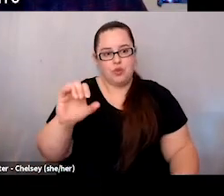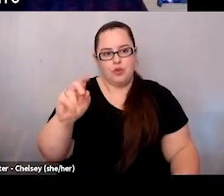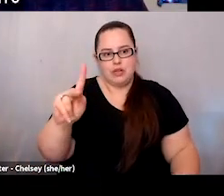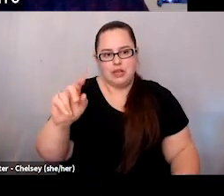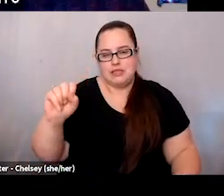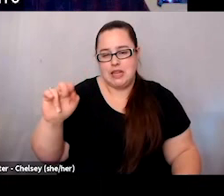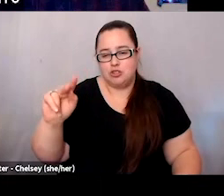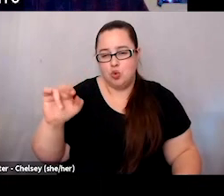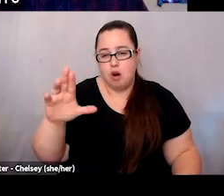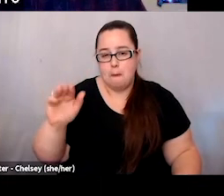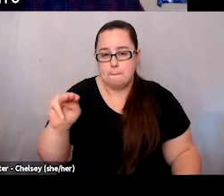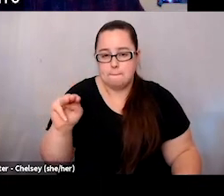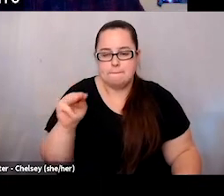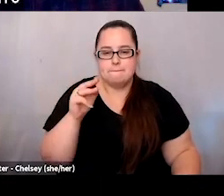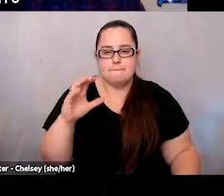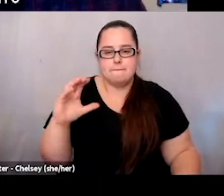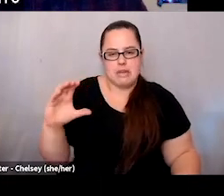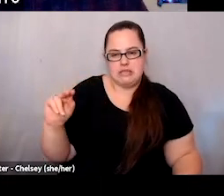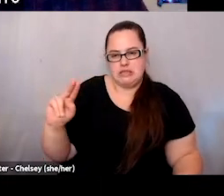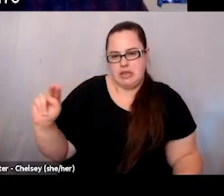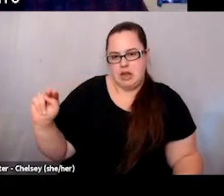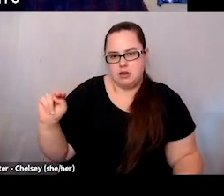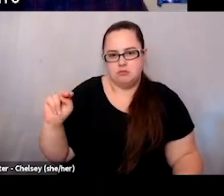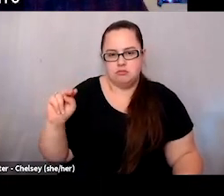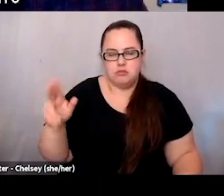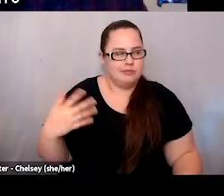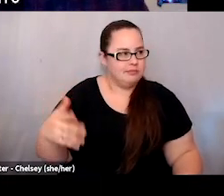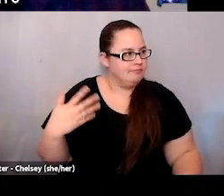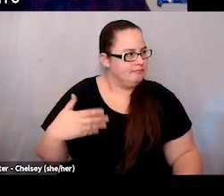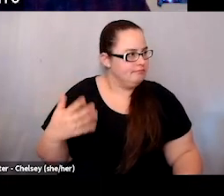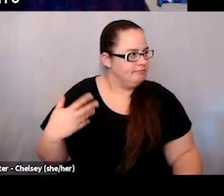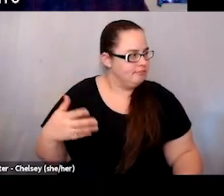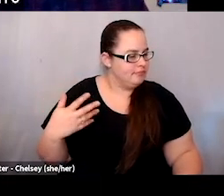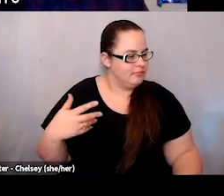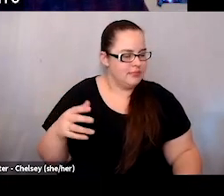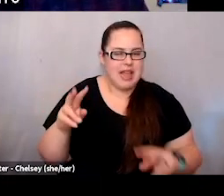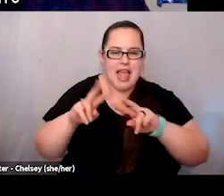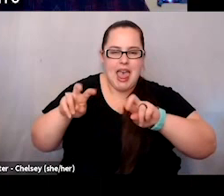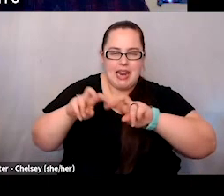creatures are monsters. Rick Santorum recently said in, he's a CNN.